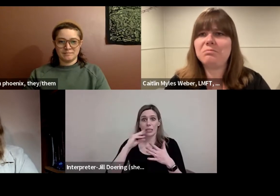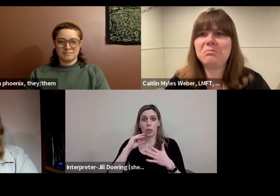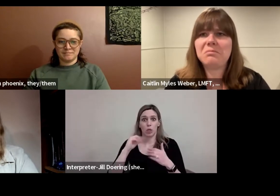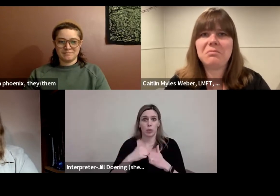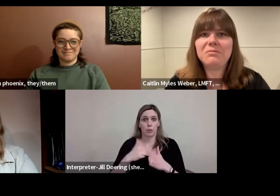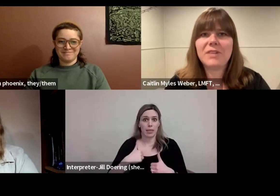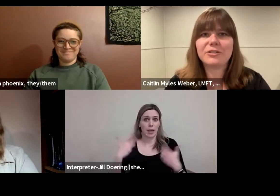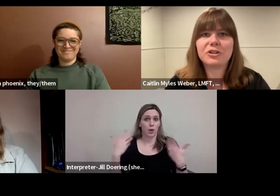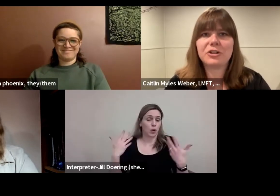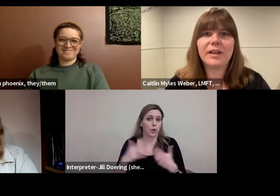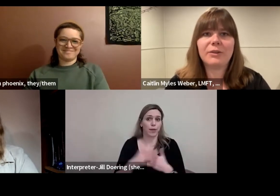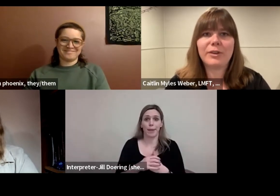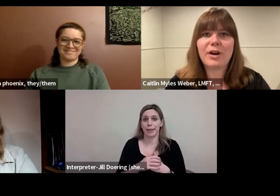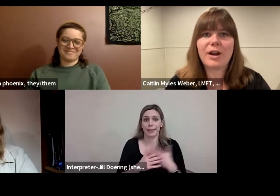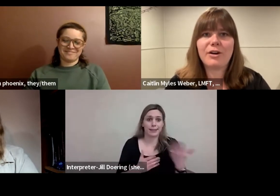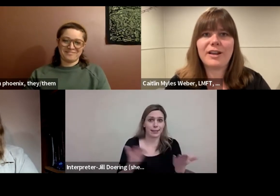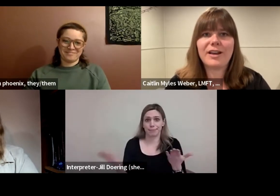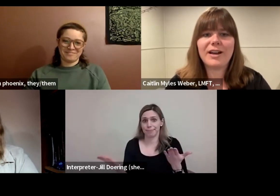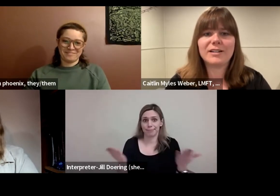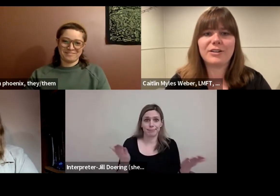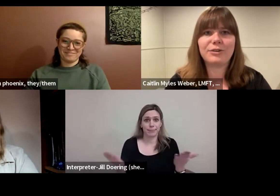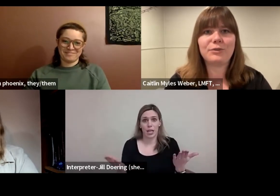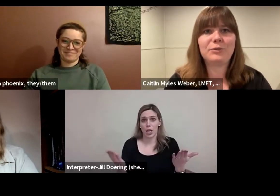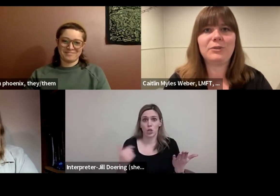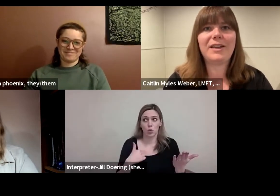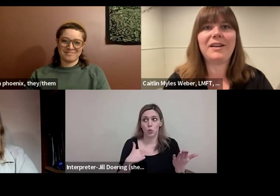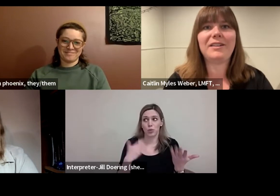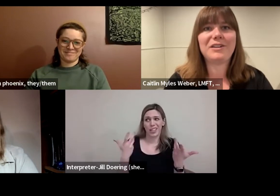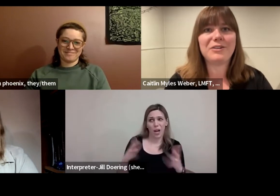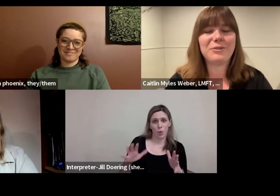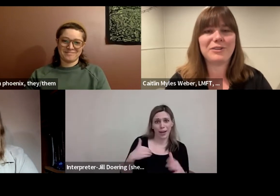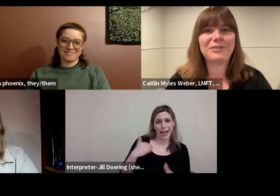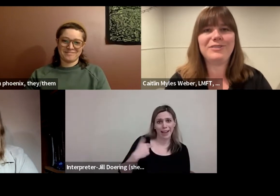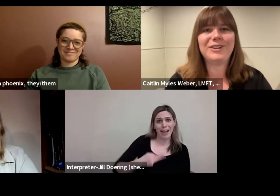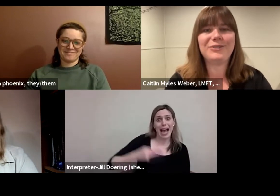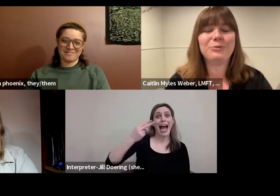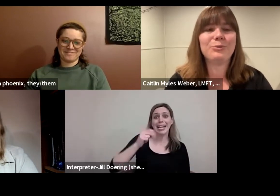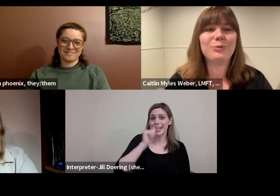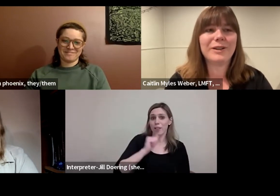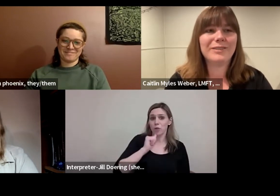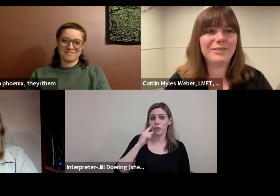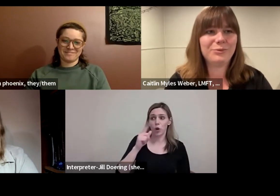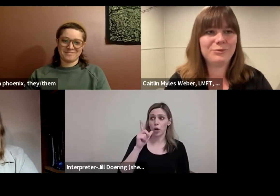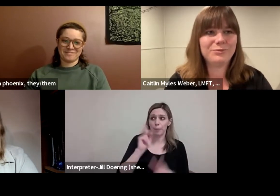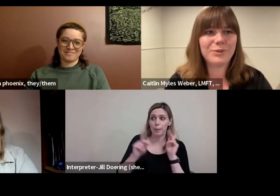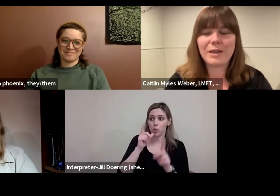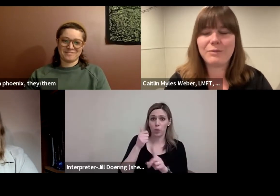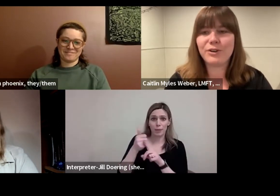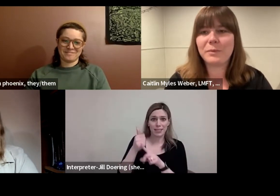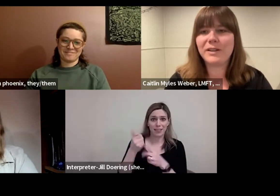I'm not sure like whether I already had a high tolerance for suicidality or whether, you know, what came first.